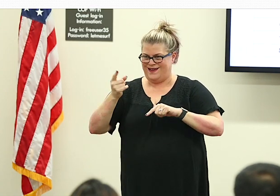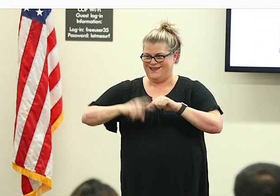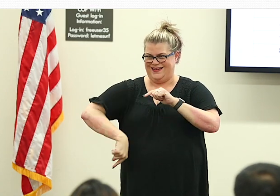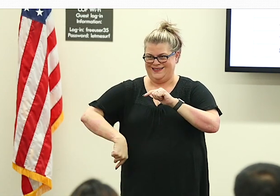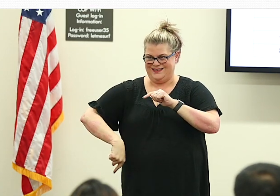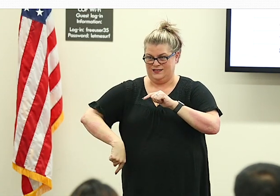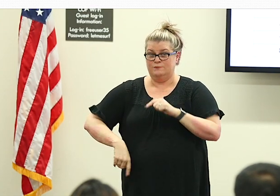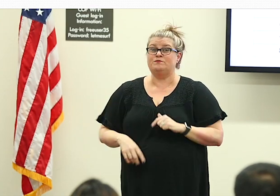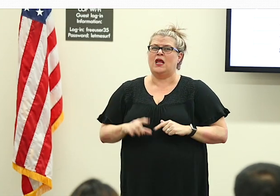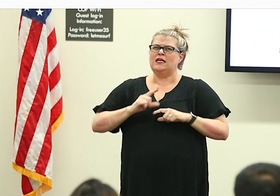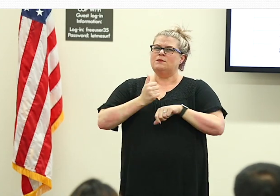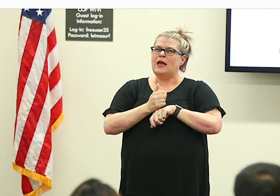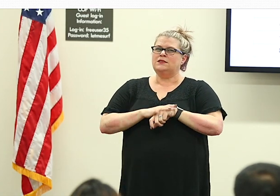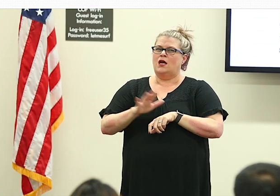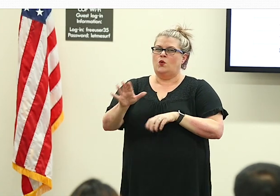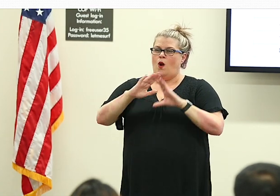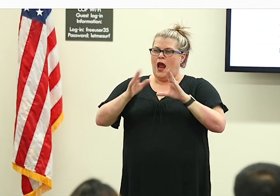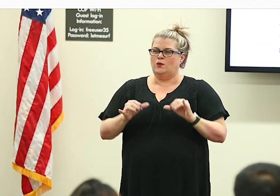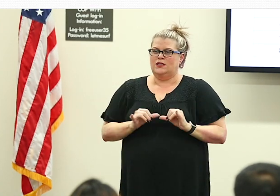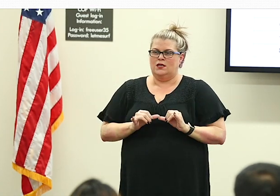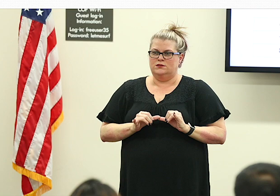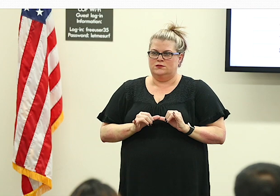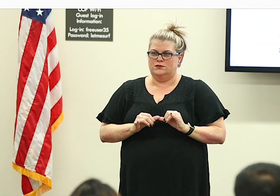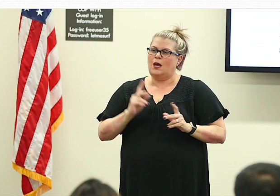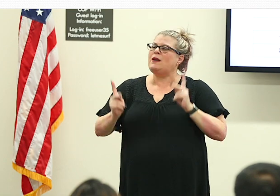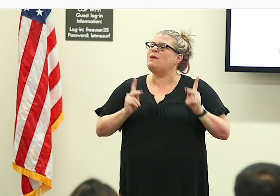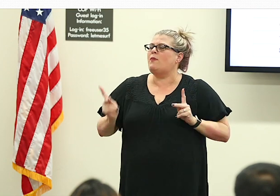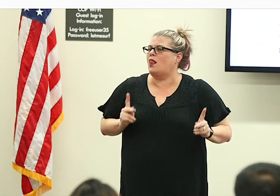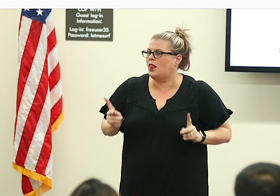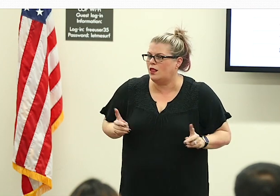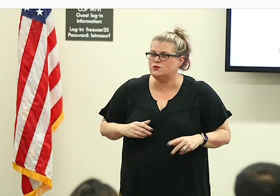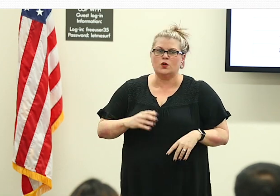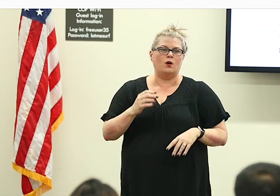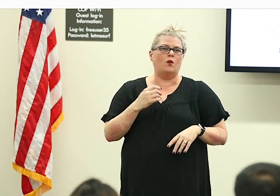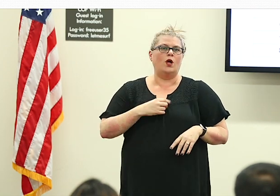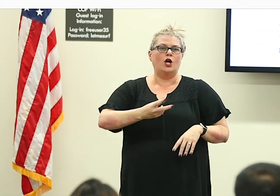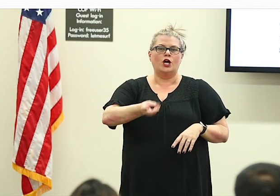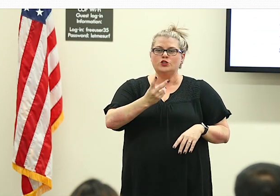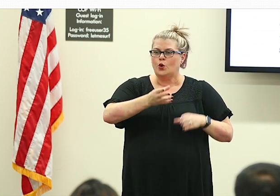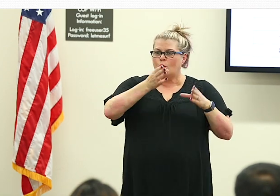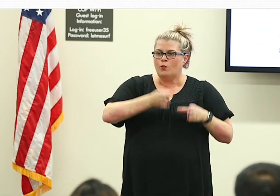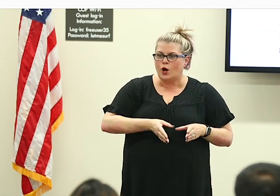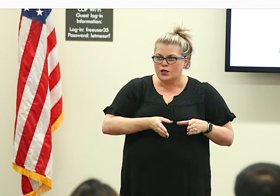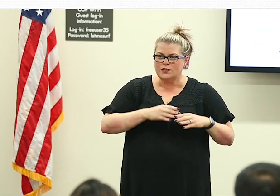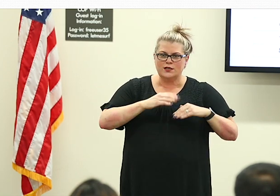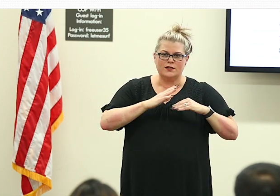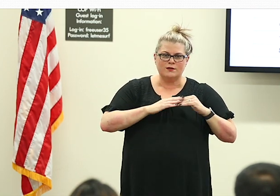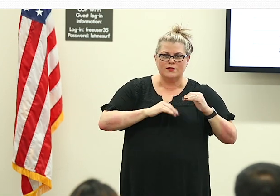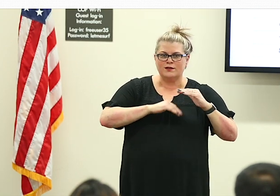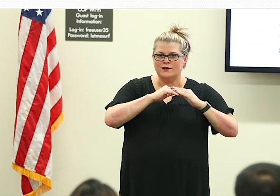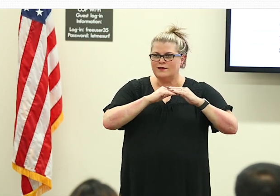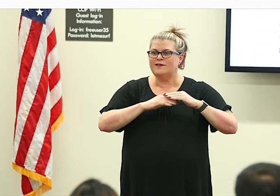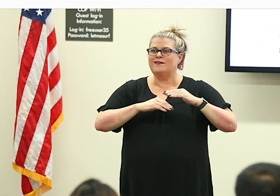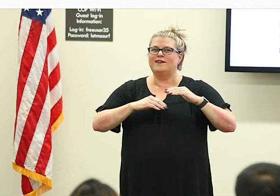And it's based on your household size, so a two-person household has a much different minimum and maximum than an eight-person household.